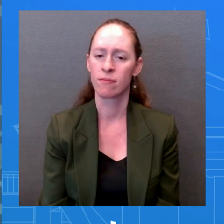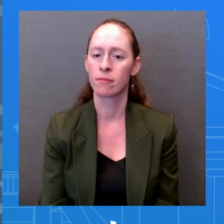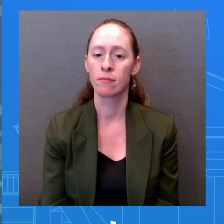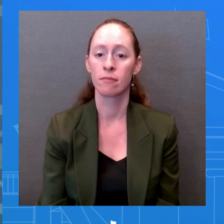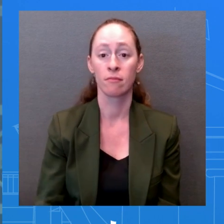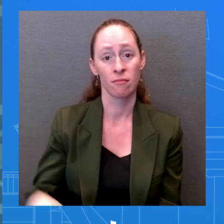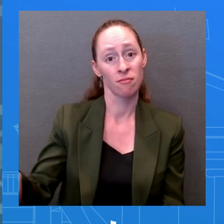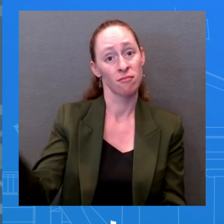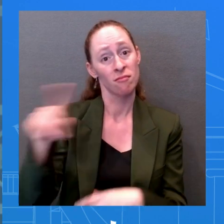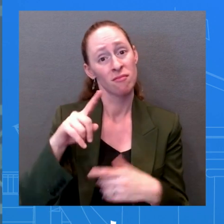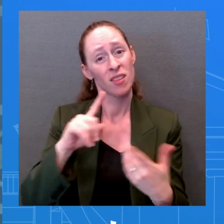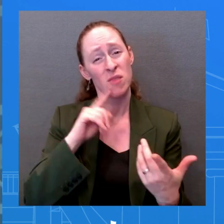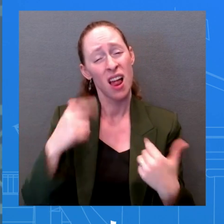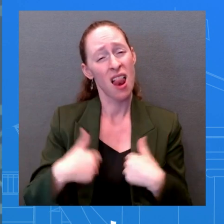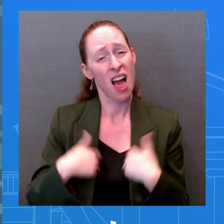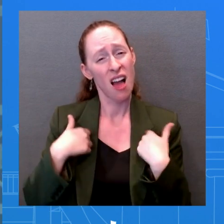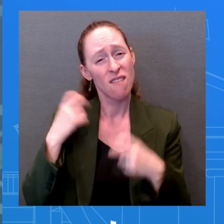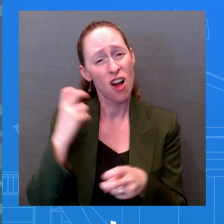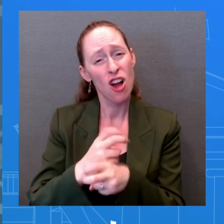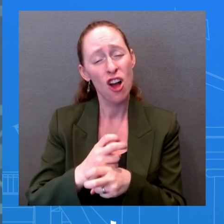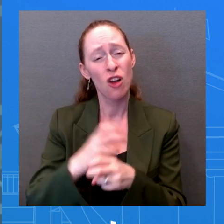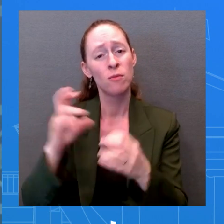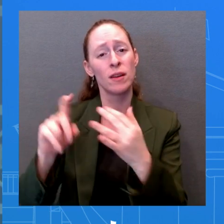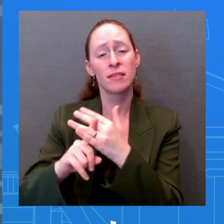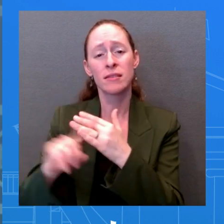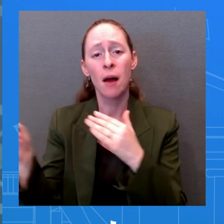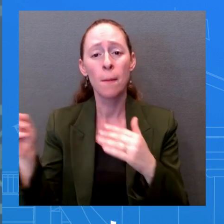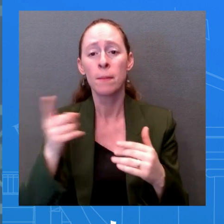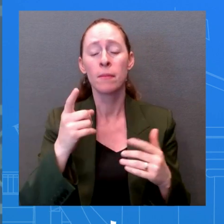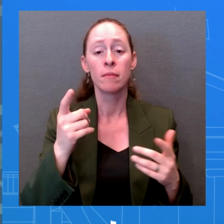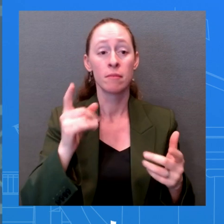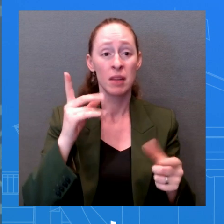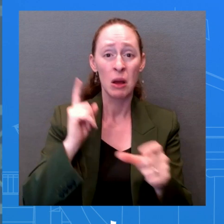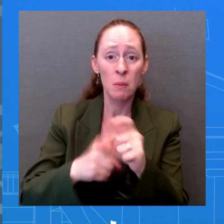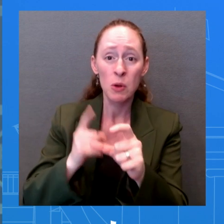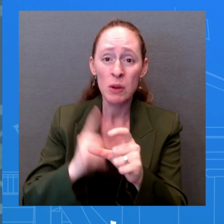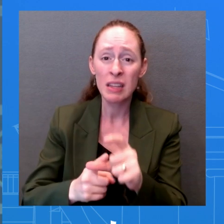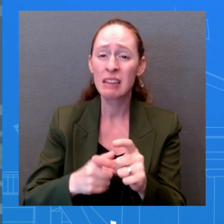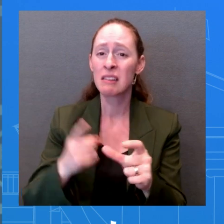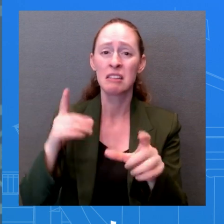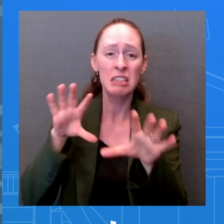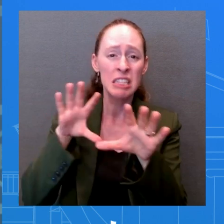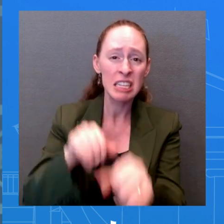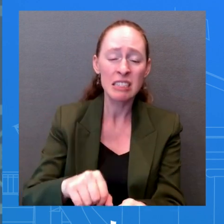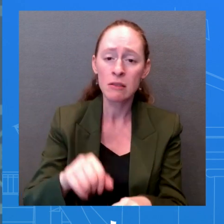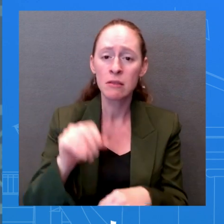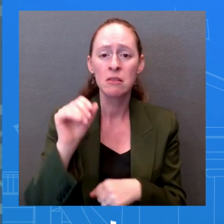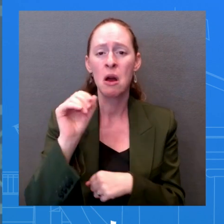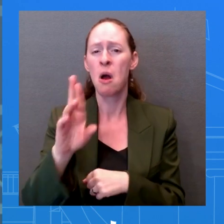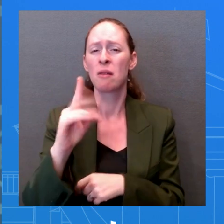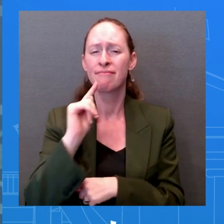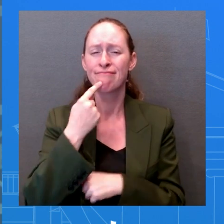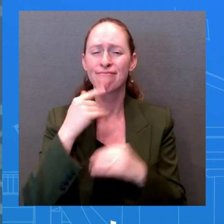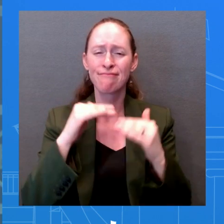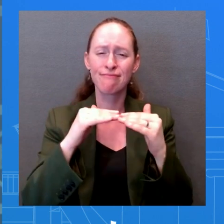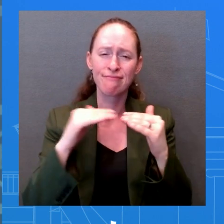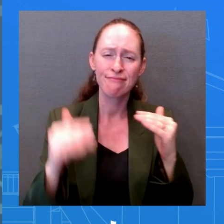And if these governors truly care about border security, they should ask Texas Governor Ted Cruz